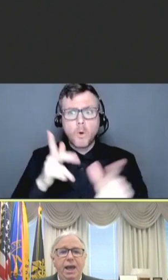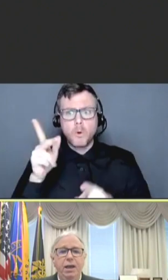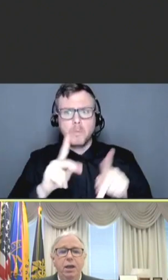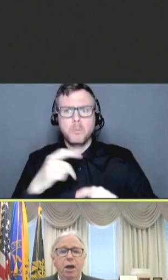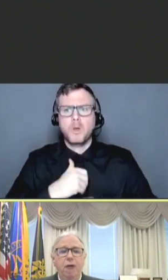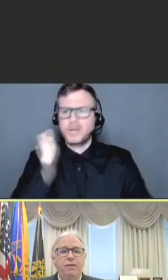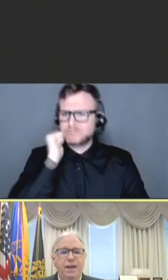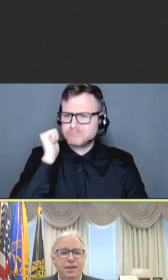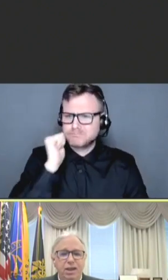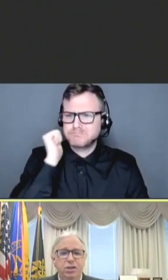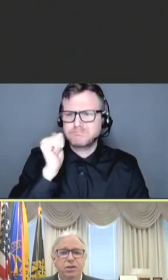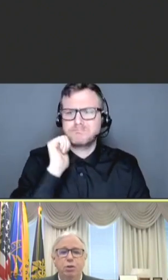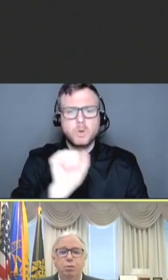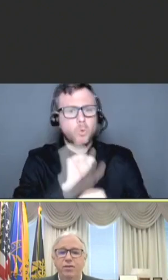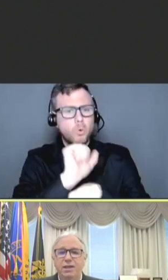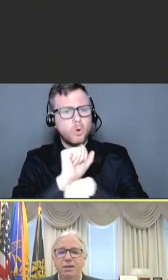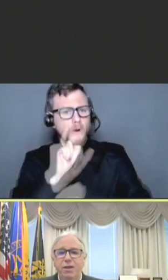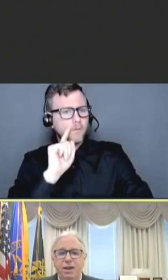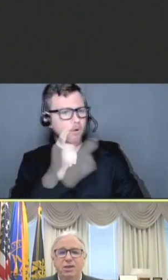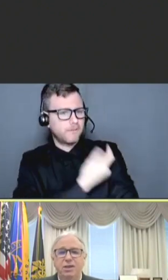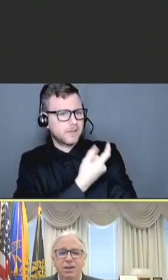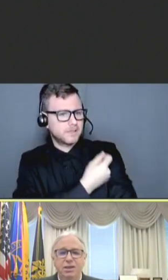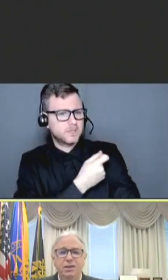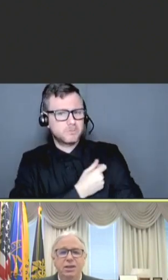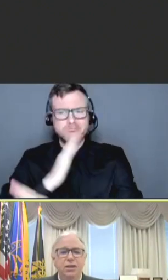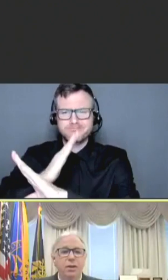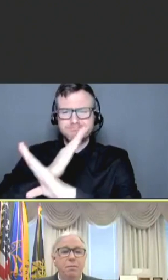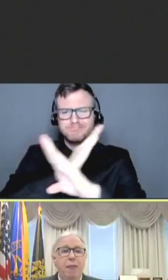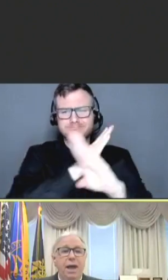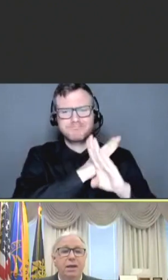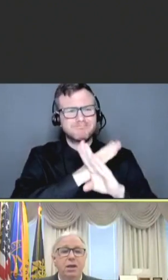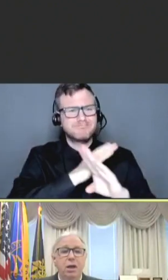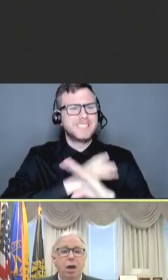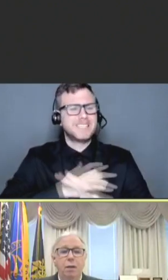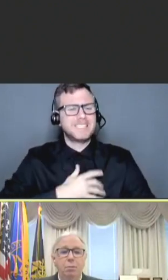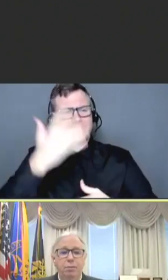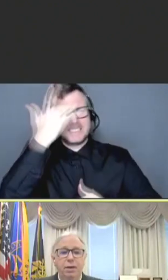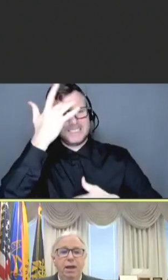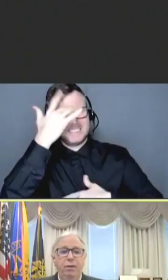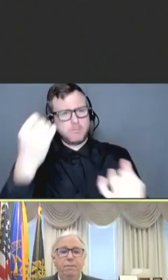day on vaccinations to prevent infectious diseases and their impact on public health.